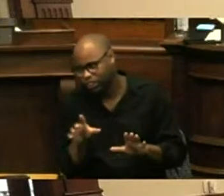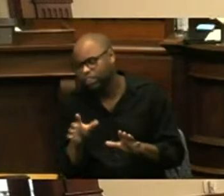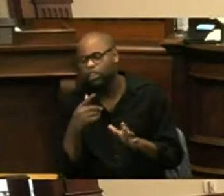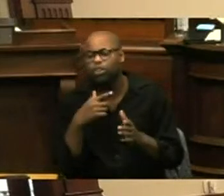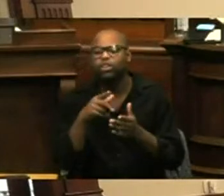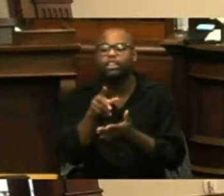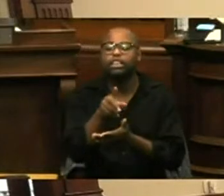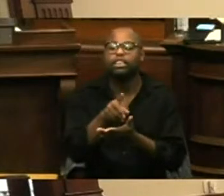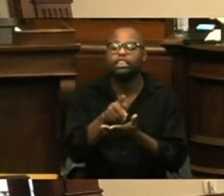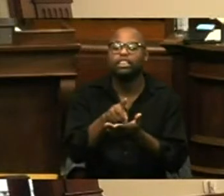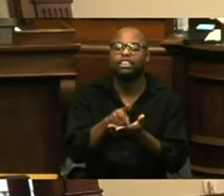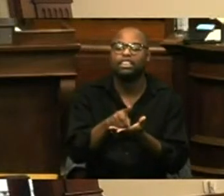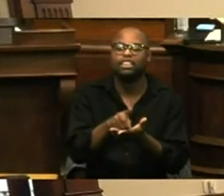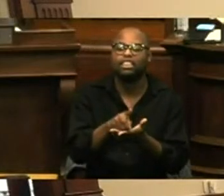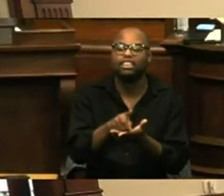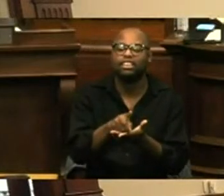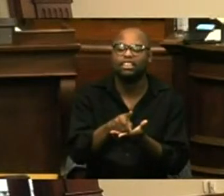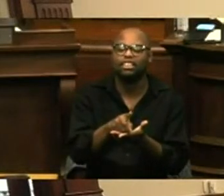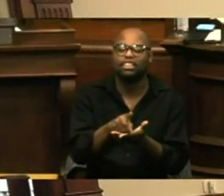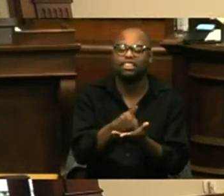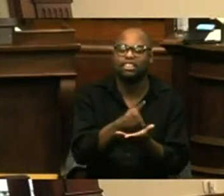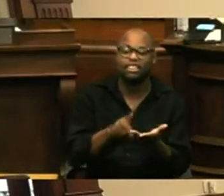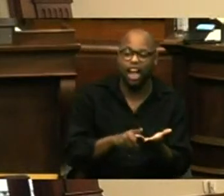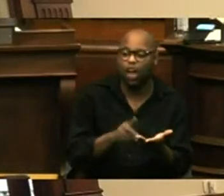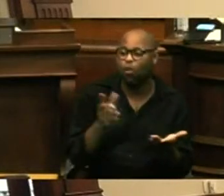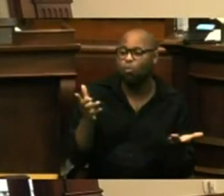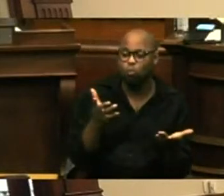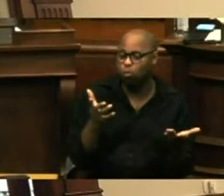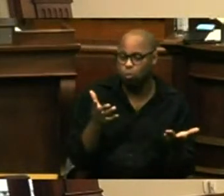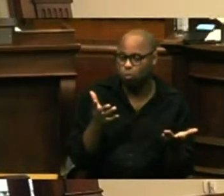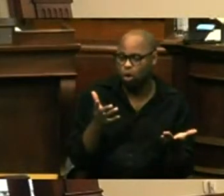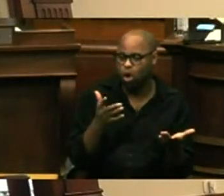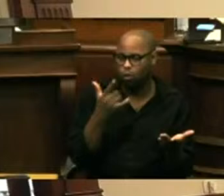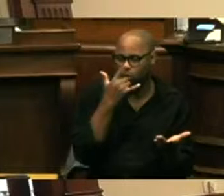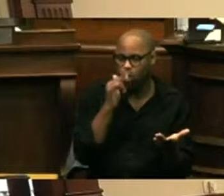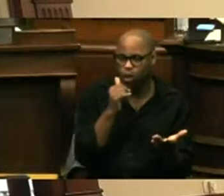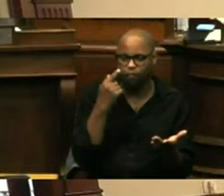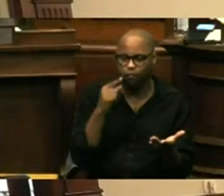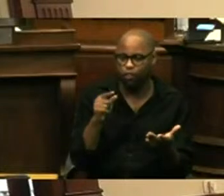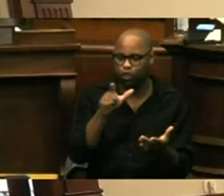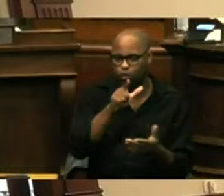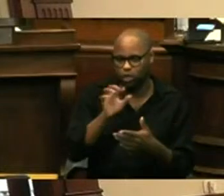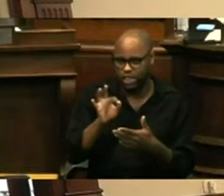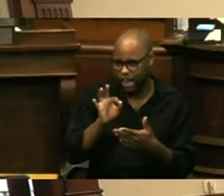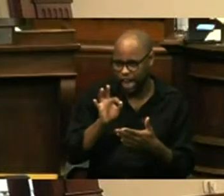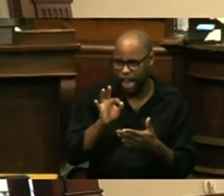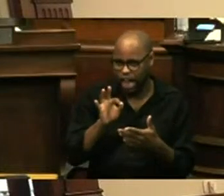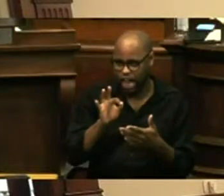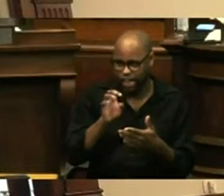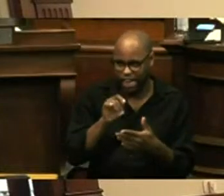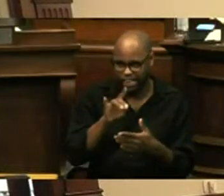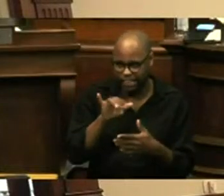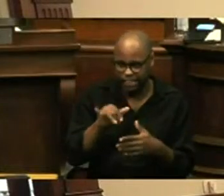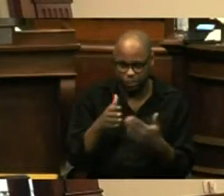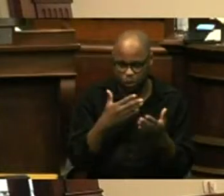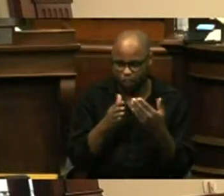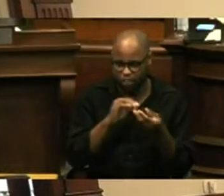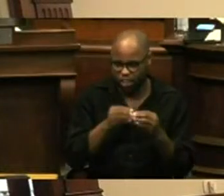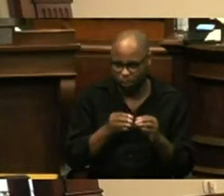is, I guess, a comment for us. And I have a question. So design up front what a program